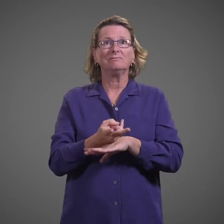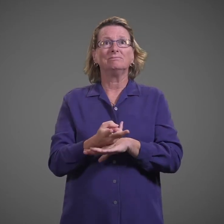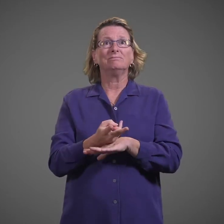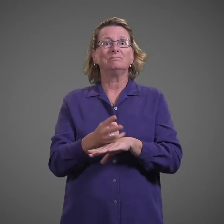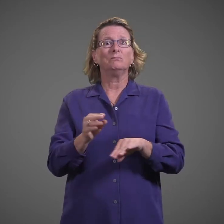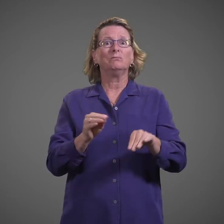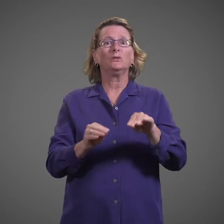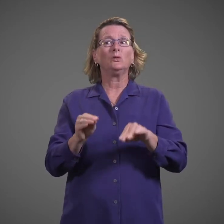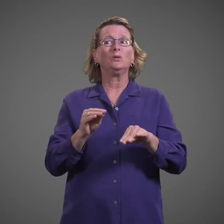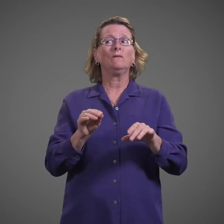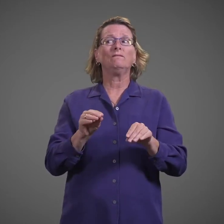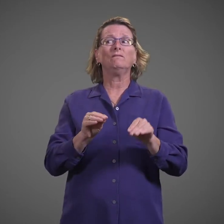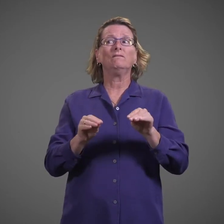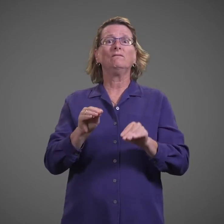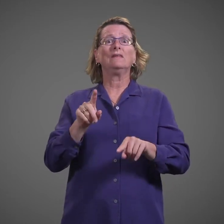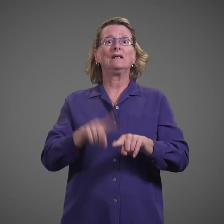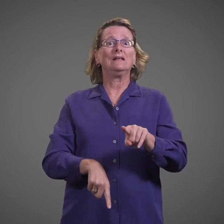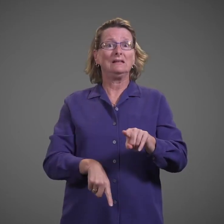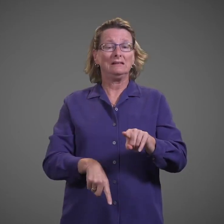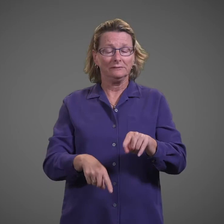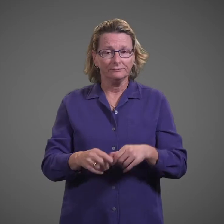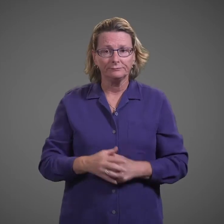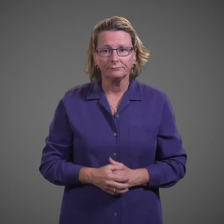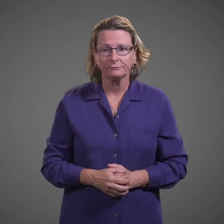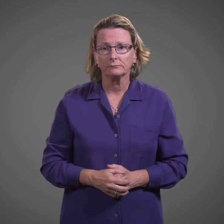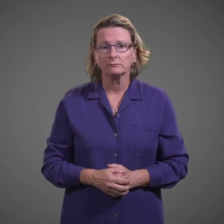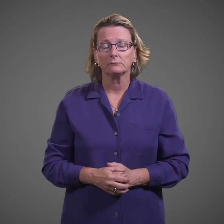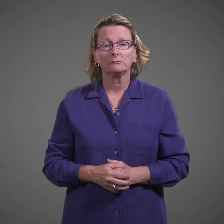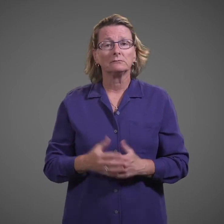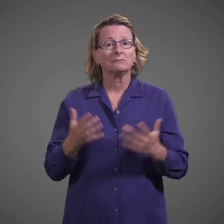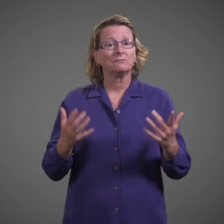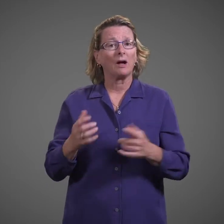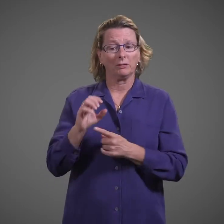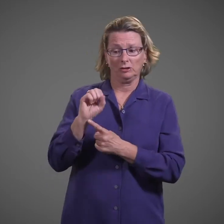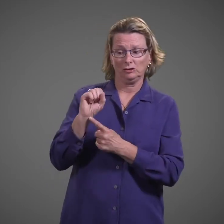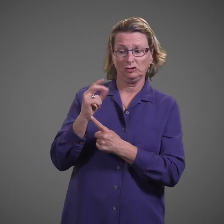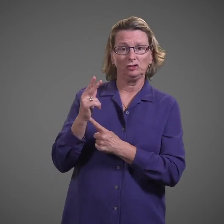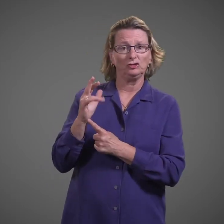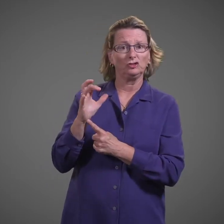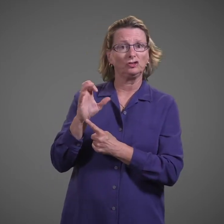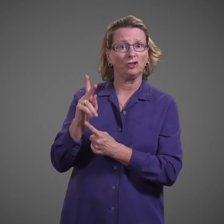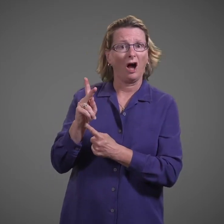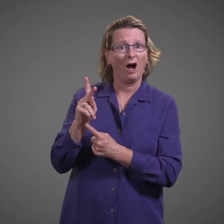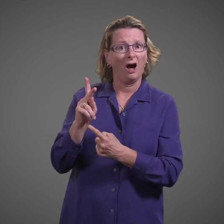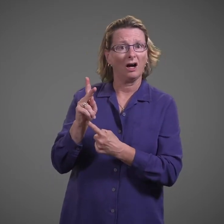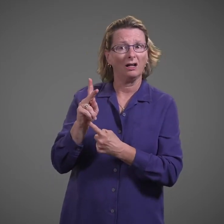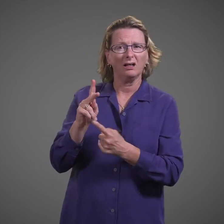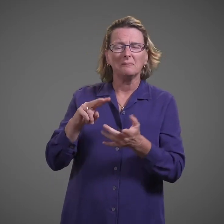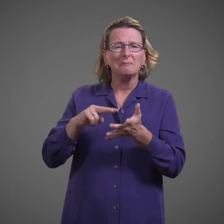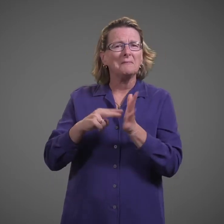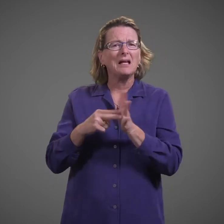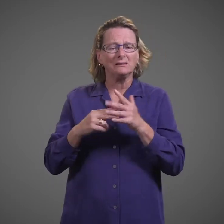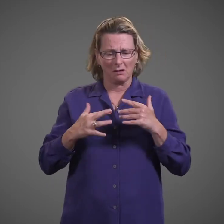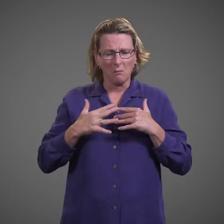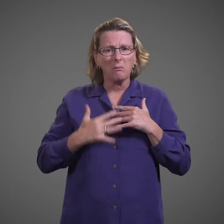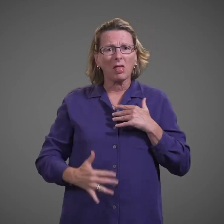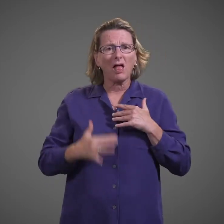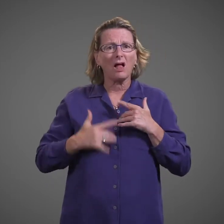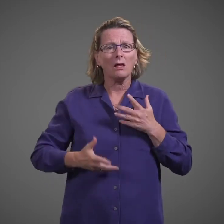or paralysis can result from a crash. Experiencing shock is common.